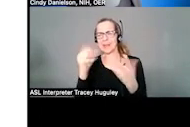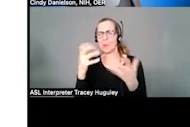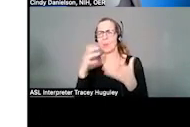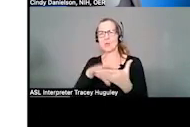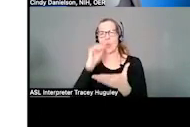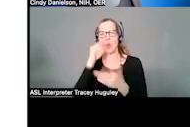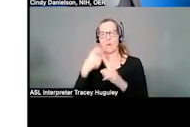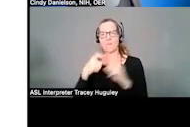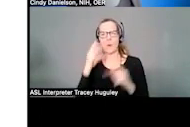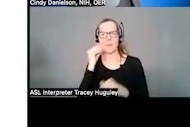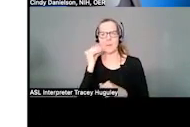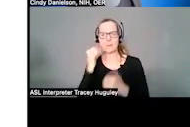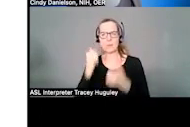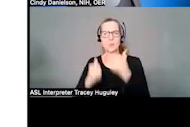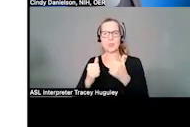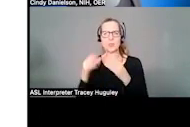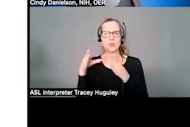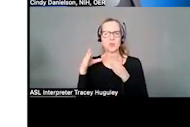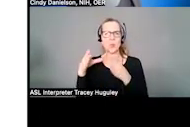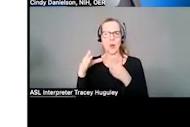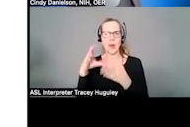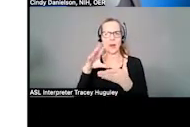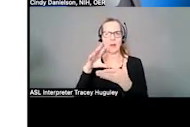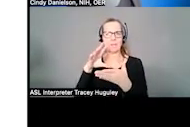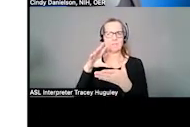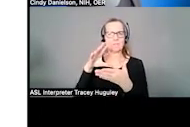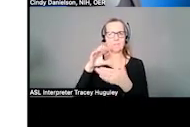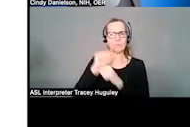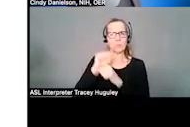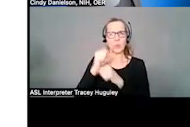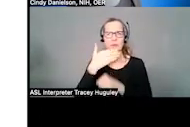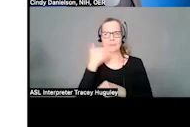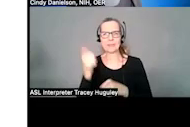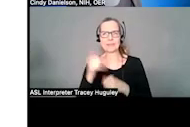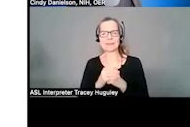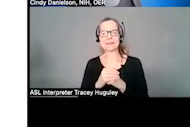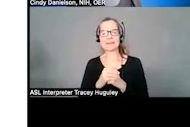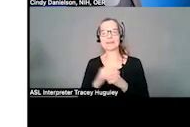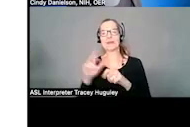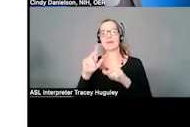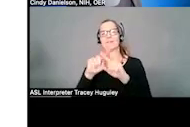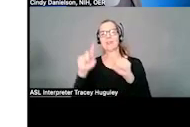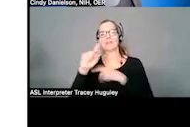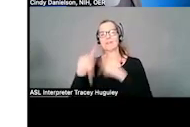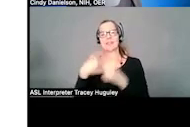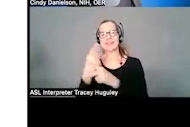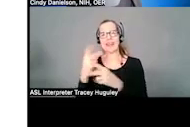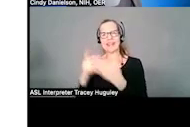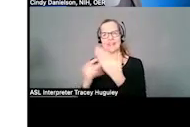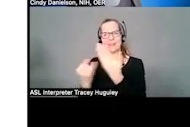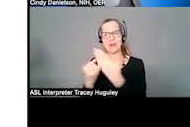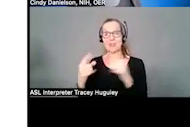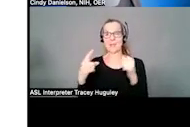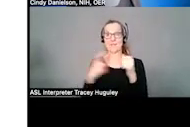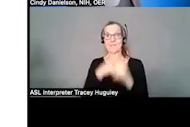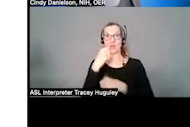what format works best for different types of projects. And for the first year of policy implementation,